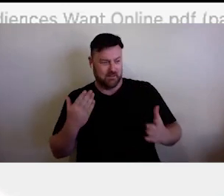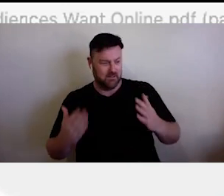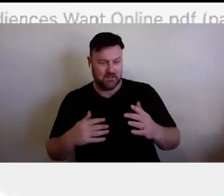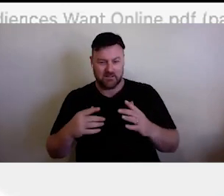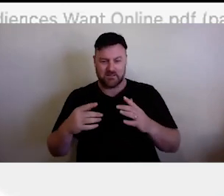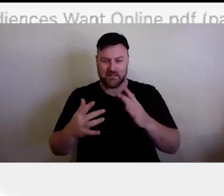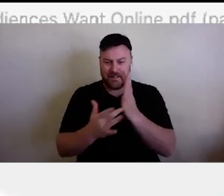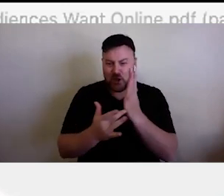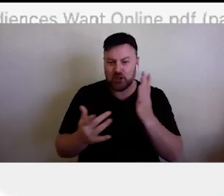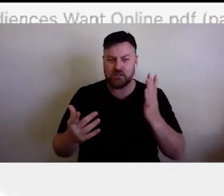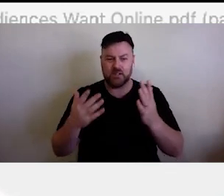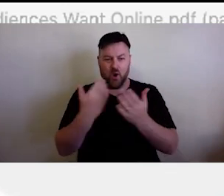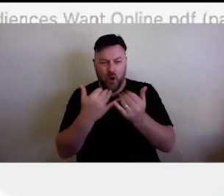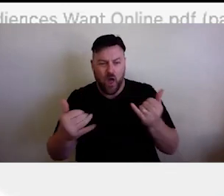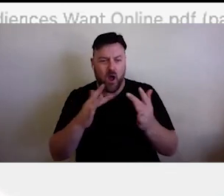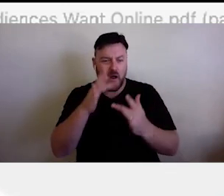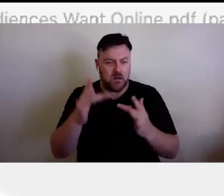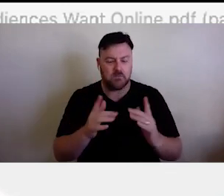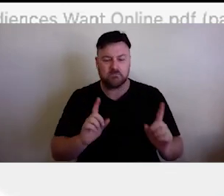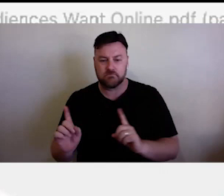developing tlis session I have assumed -- this session, I have